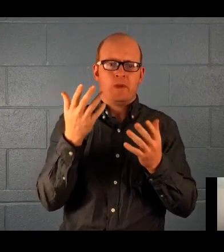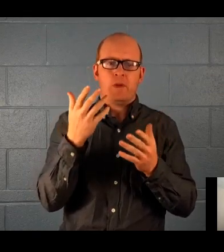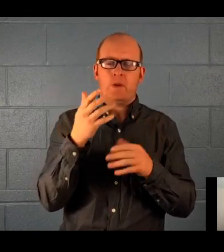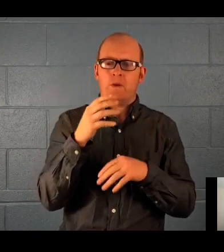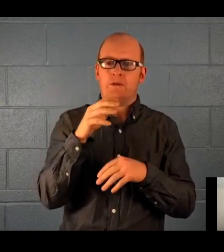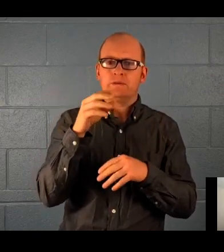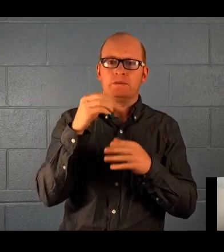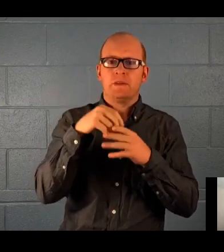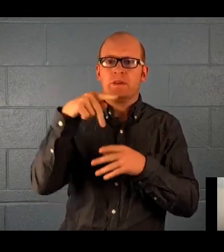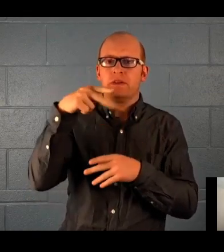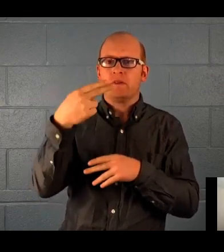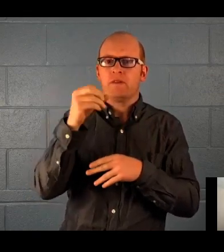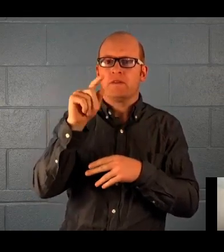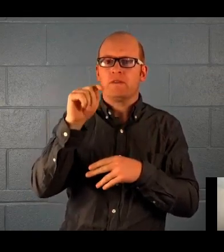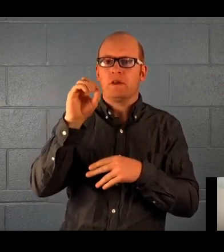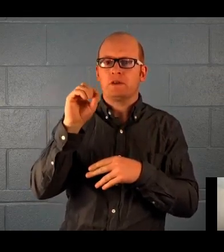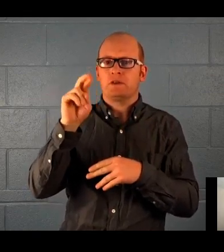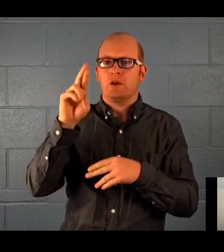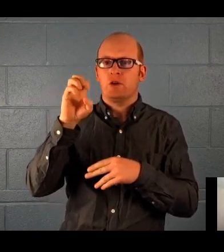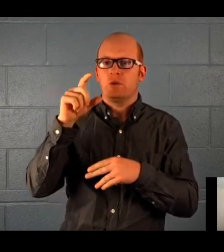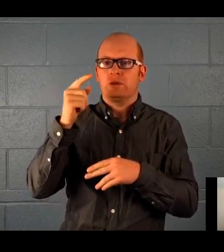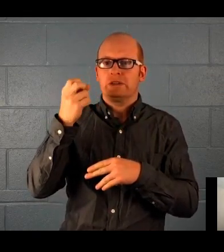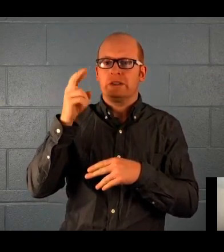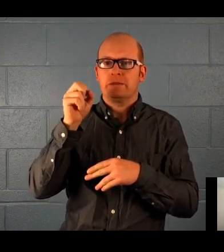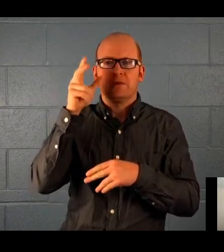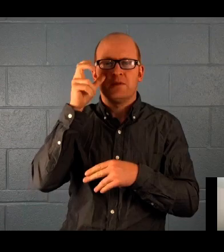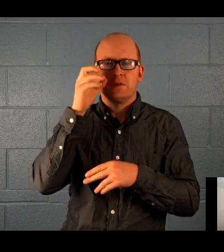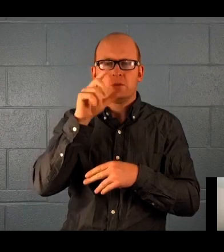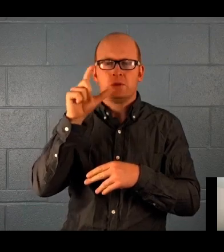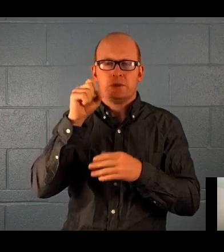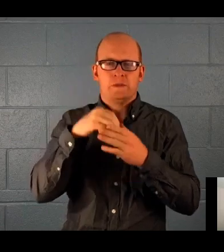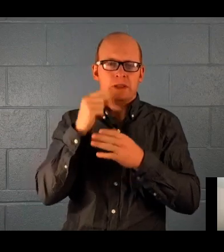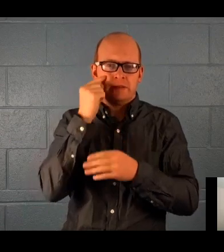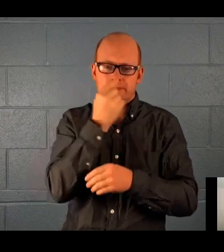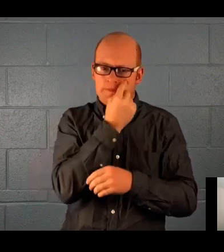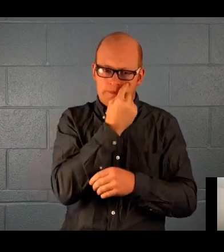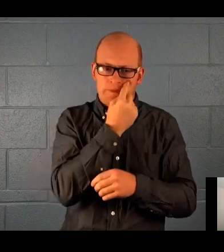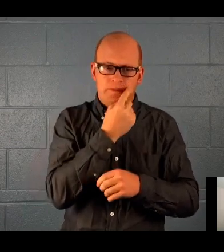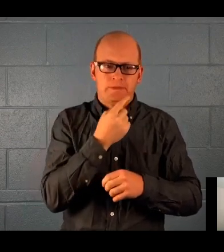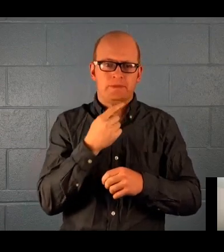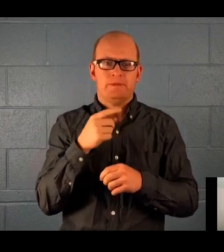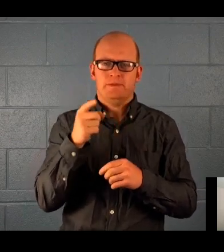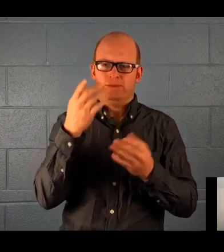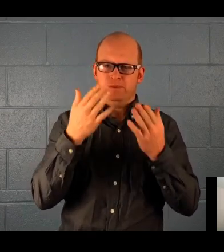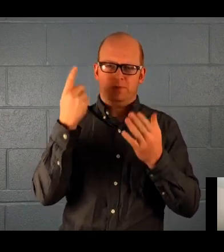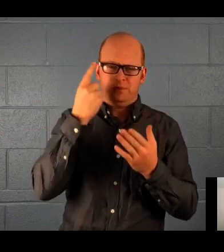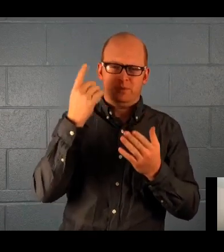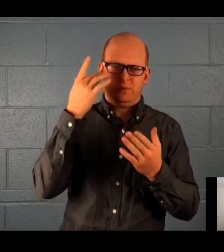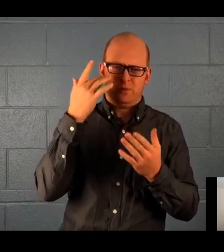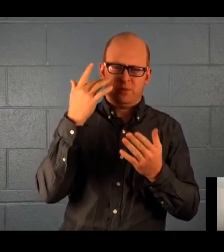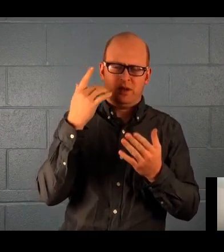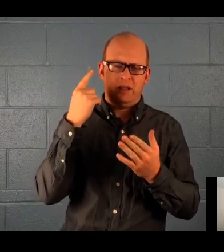as well as the photoreceptor cells of the retina. You may be wondering why both hearing and vision are